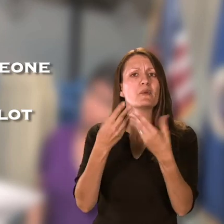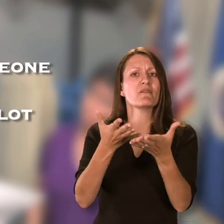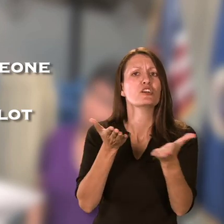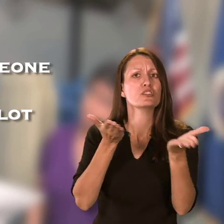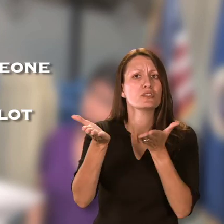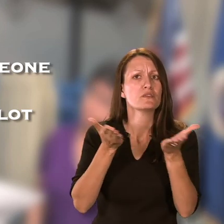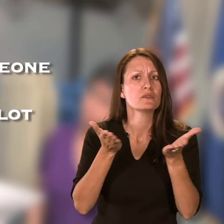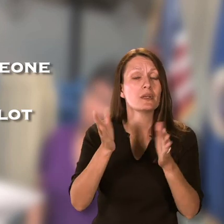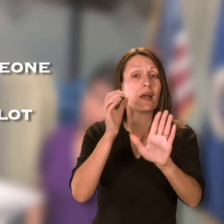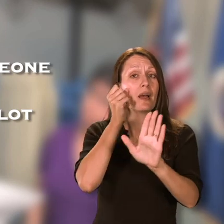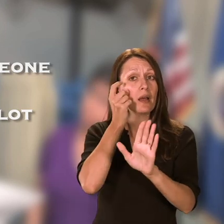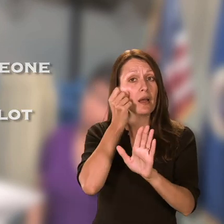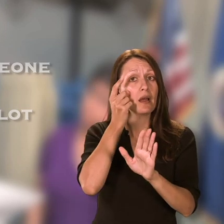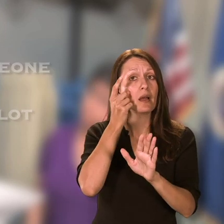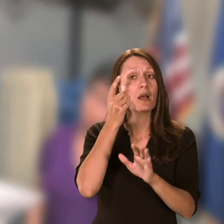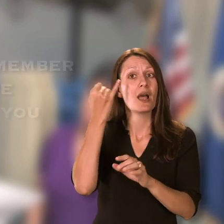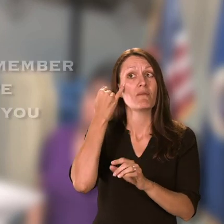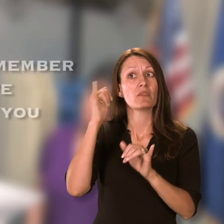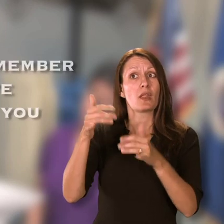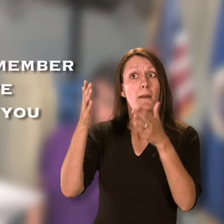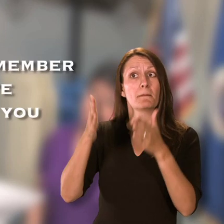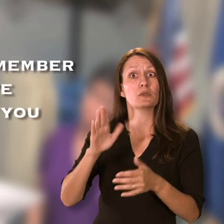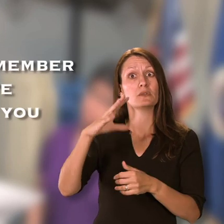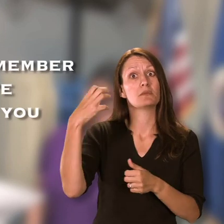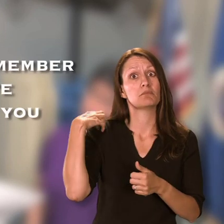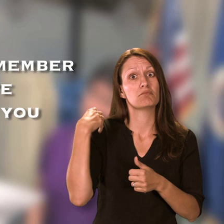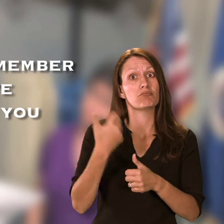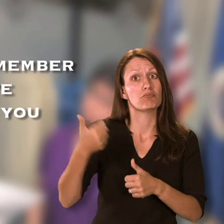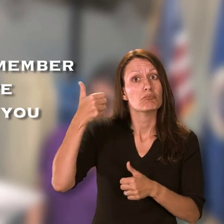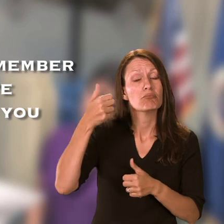However, your employer, someone from your union,